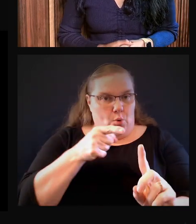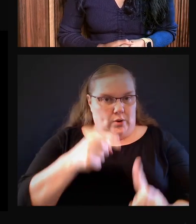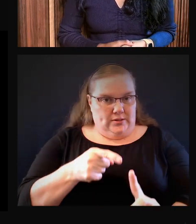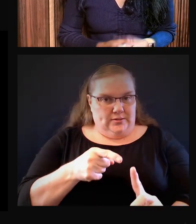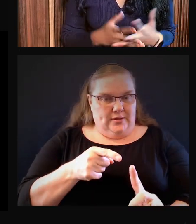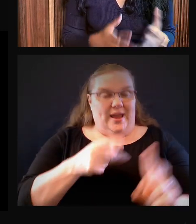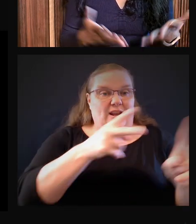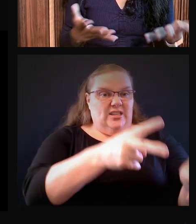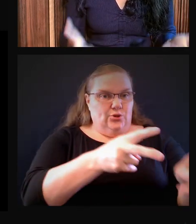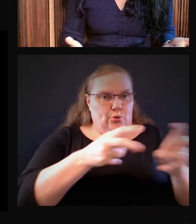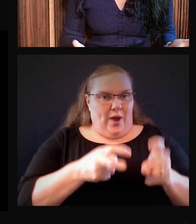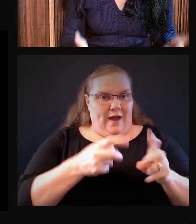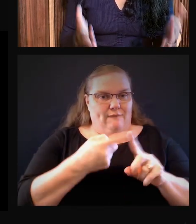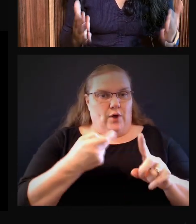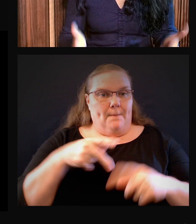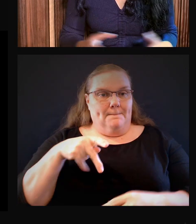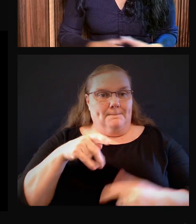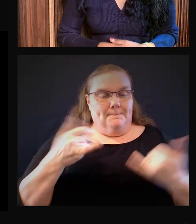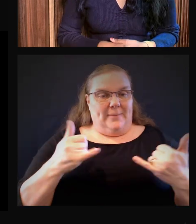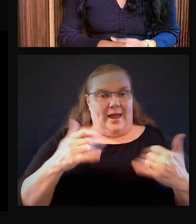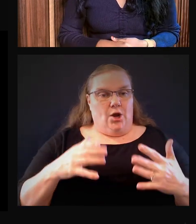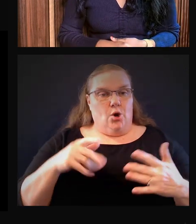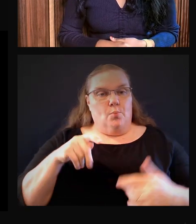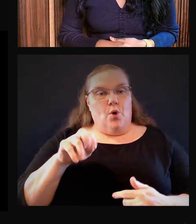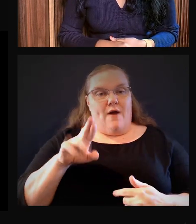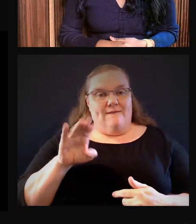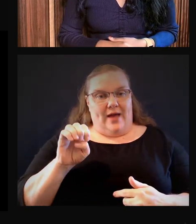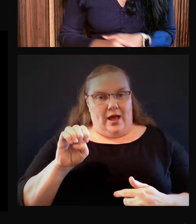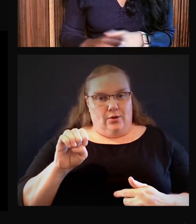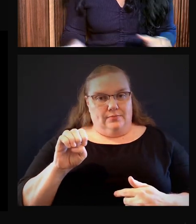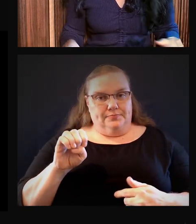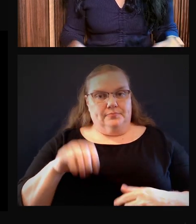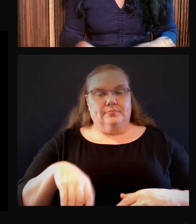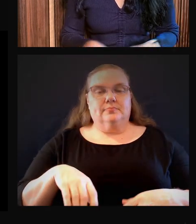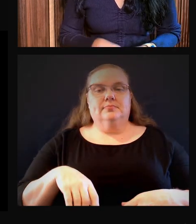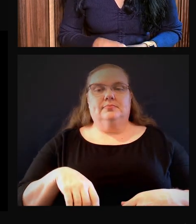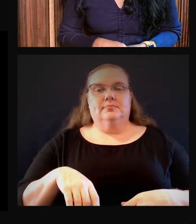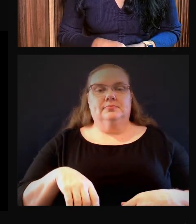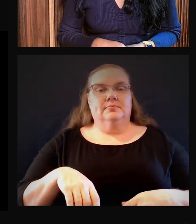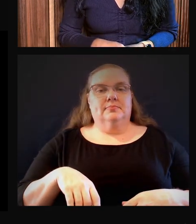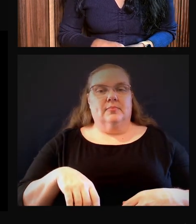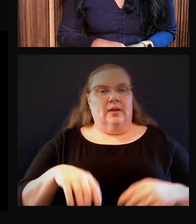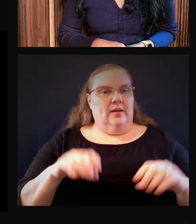and Play Stream events from your PlayFab account. No additional data is required from your end.